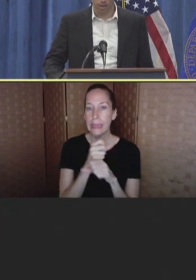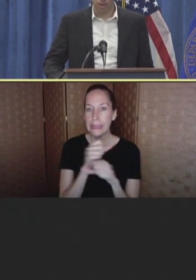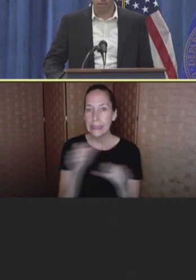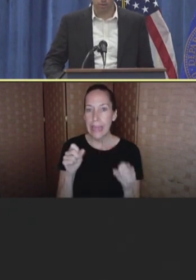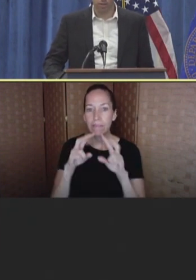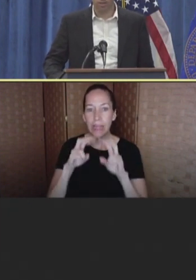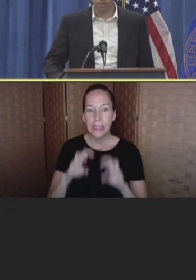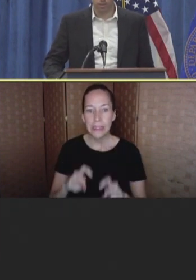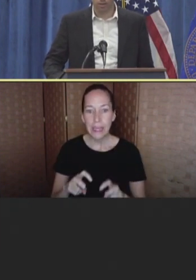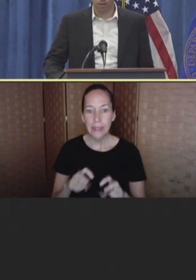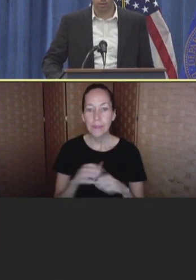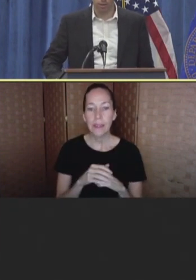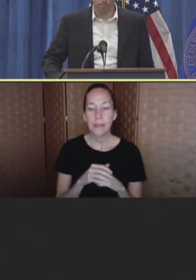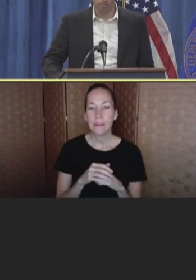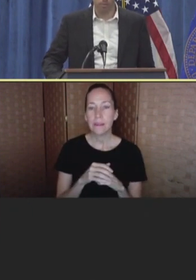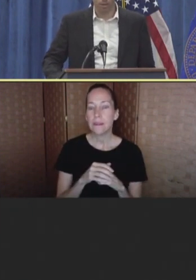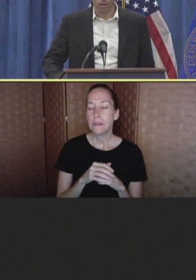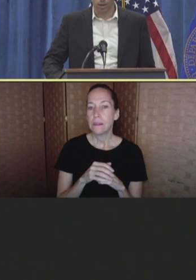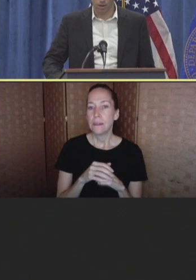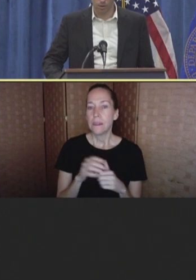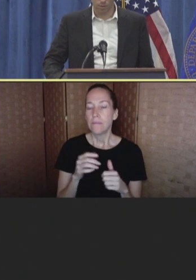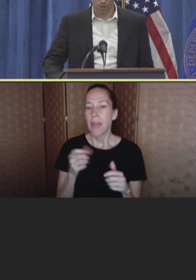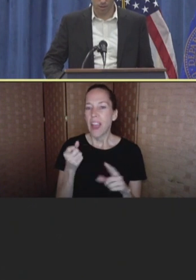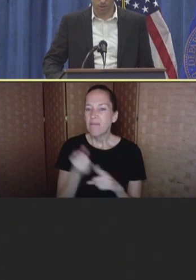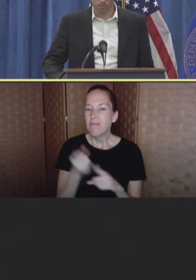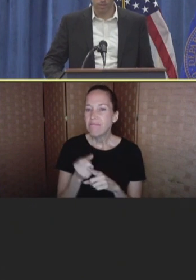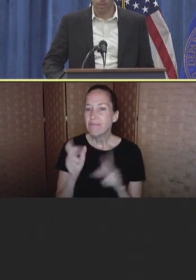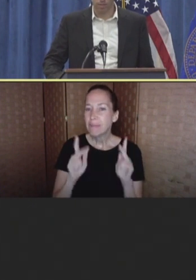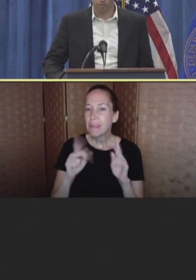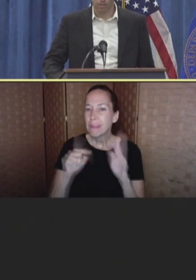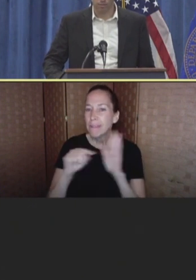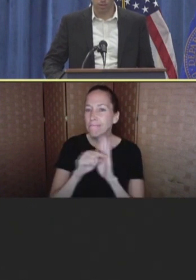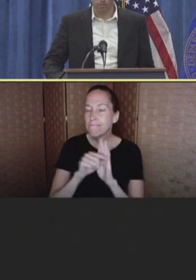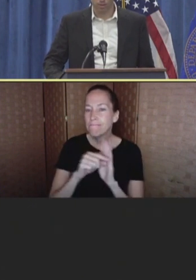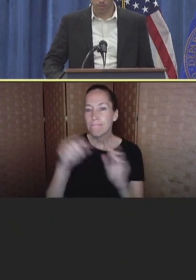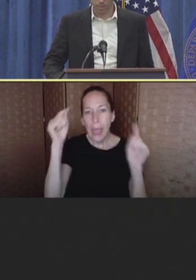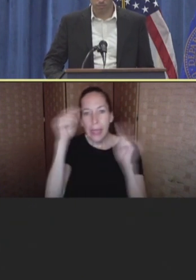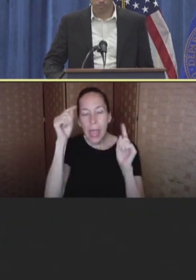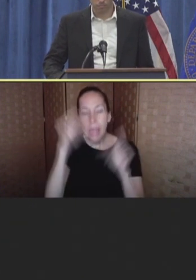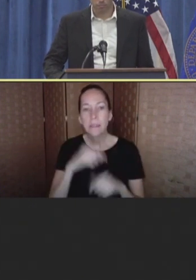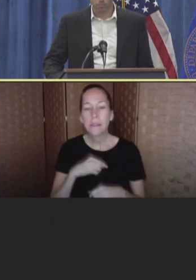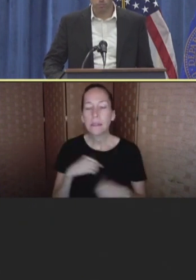and other side effects of the vaccine.